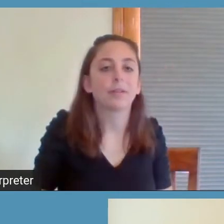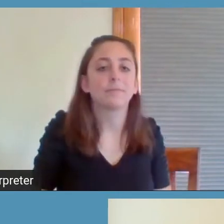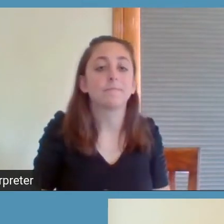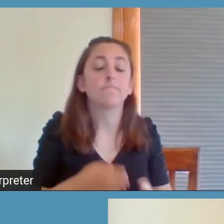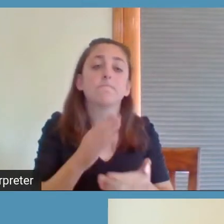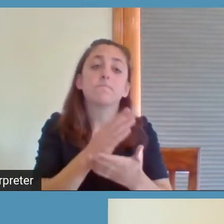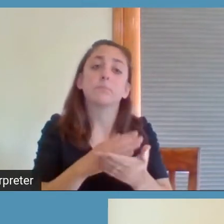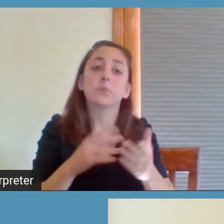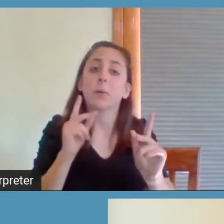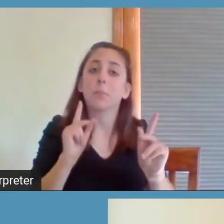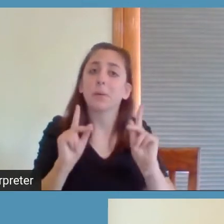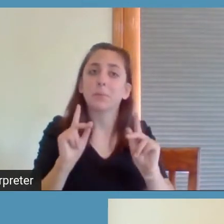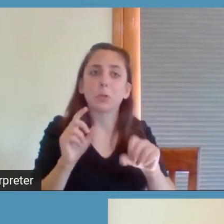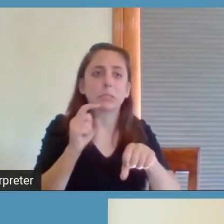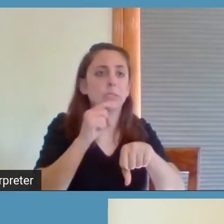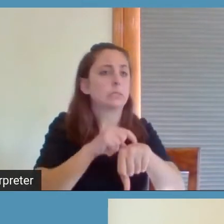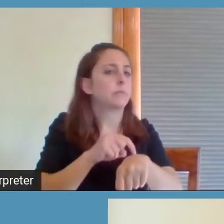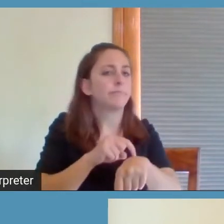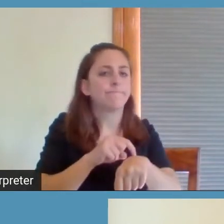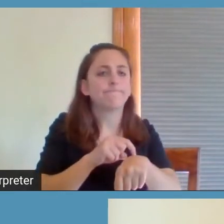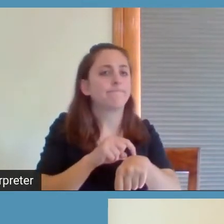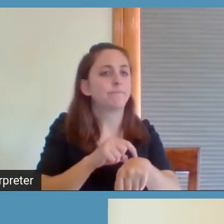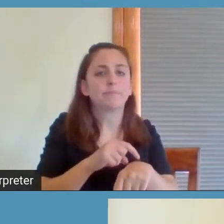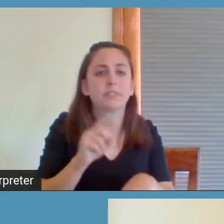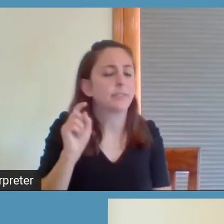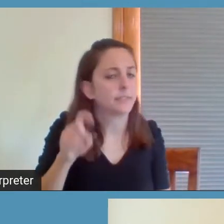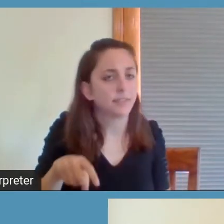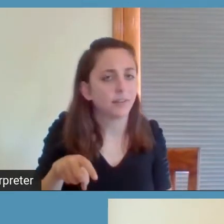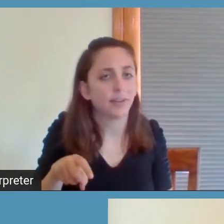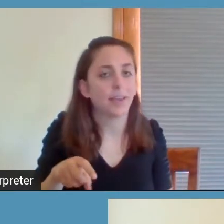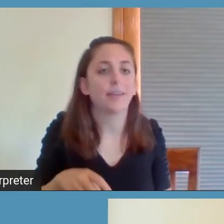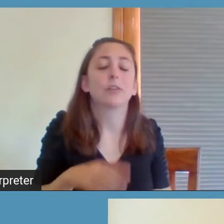time and um our skills that's going to work for them sure